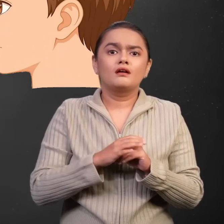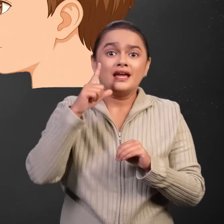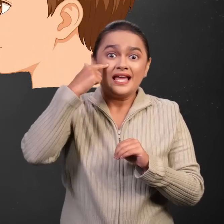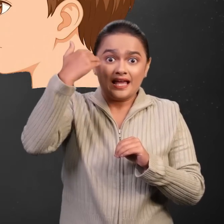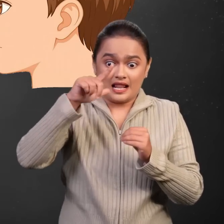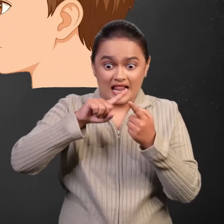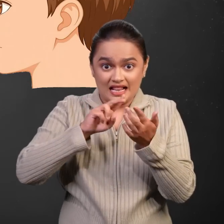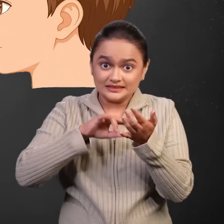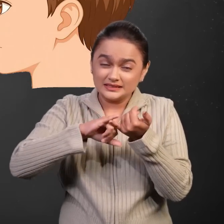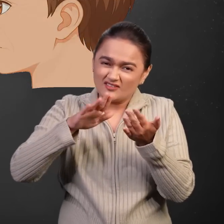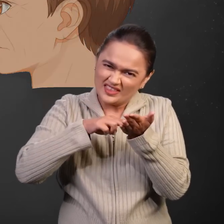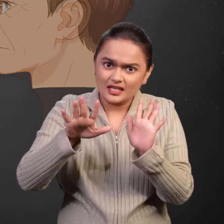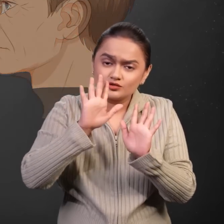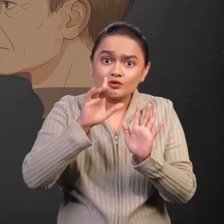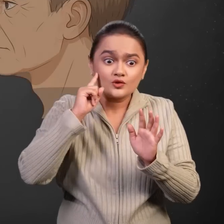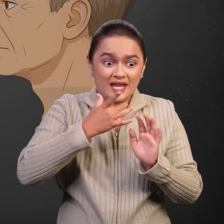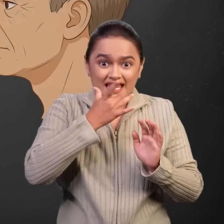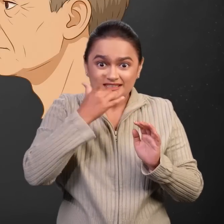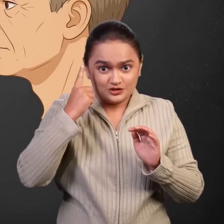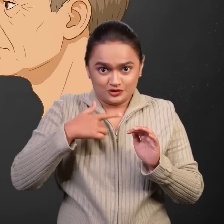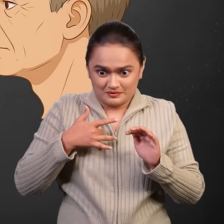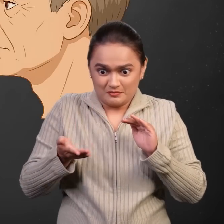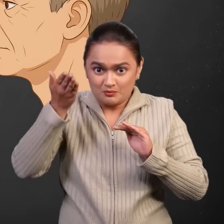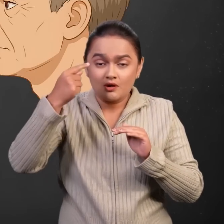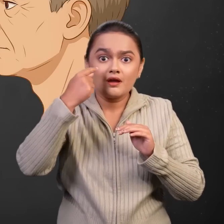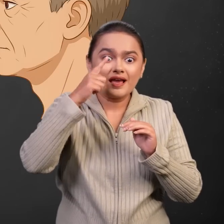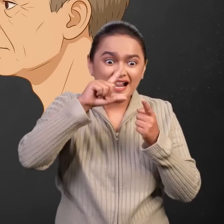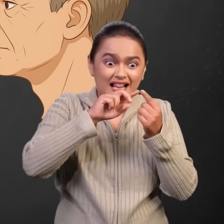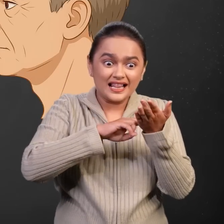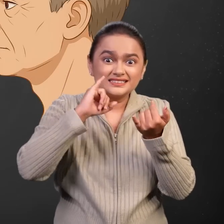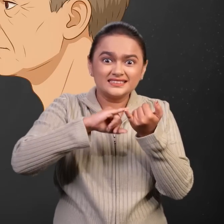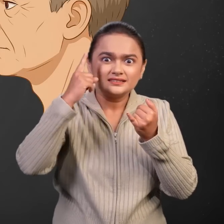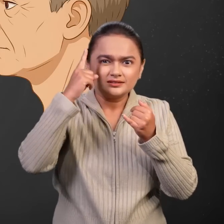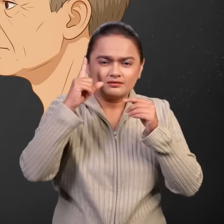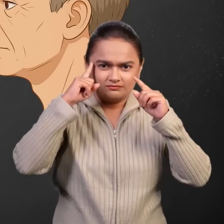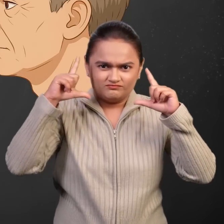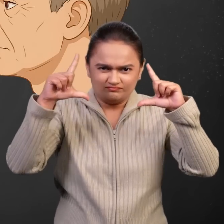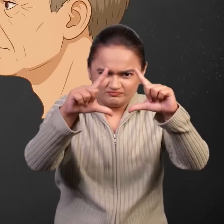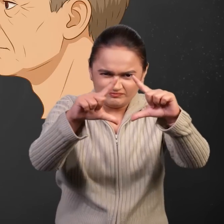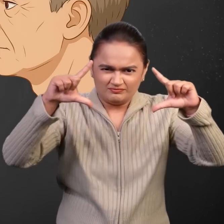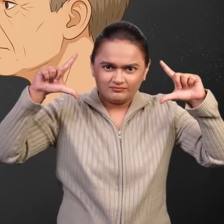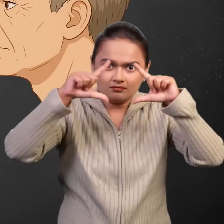And what happens with the ages that that power of focusing or changing the number decreases with age?